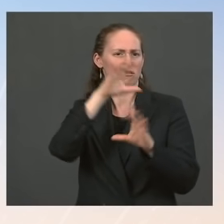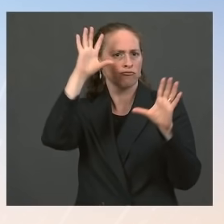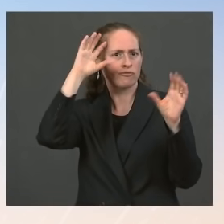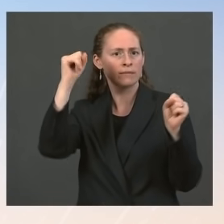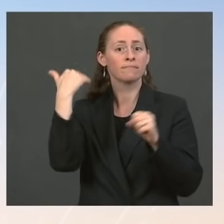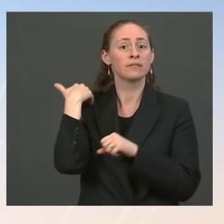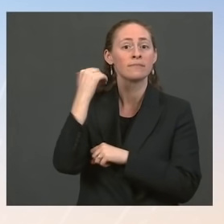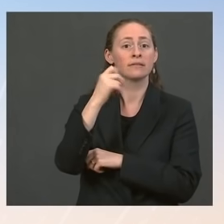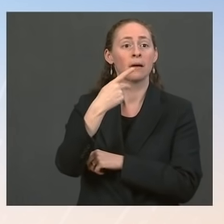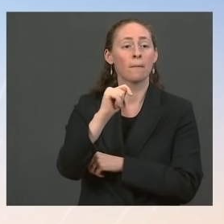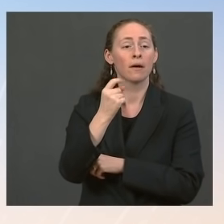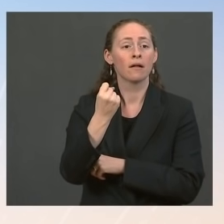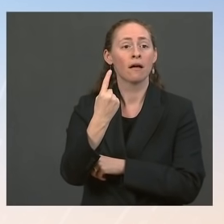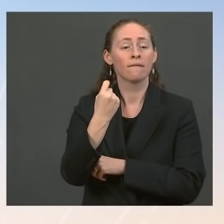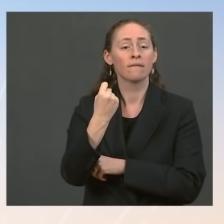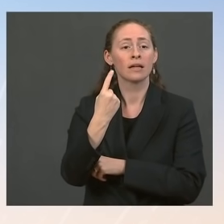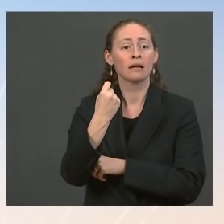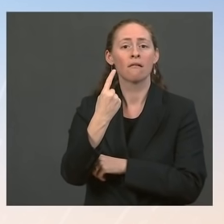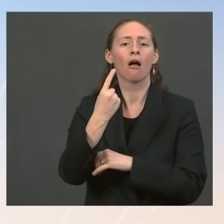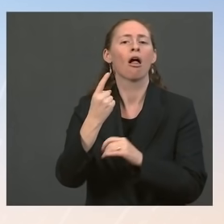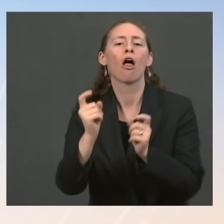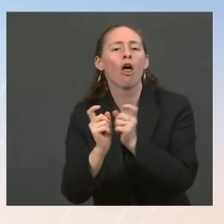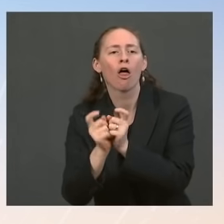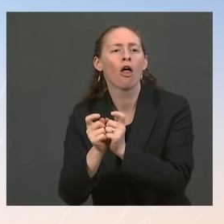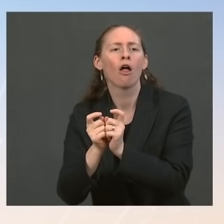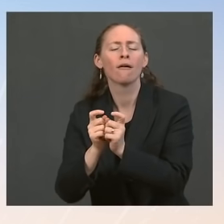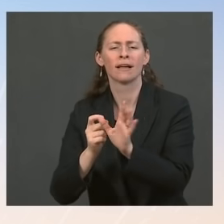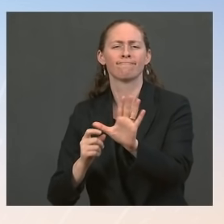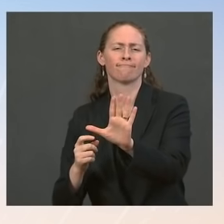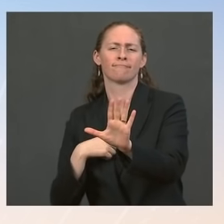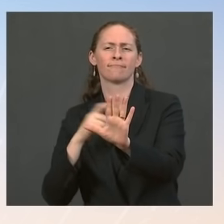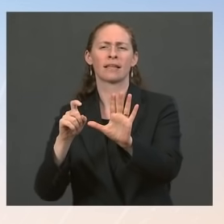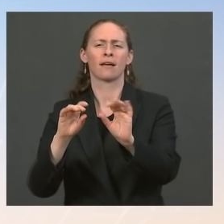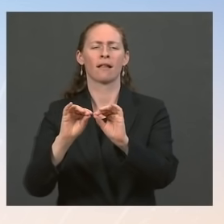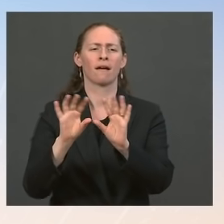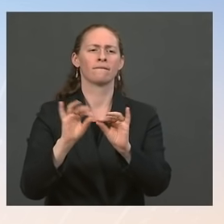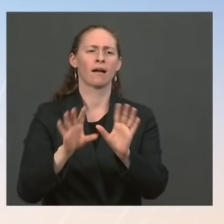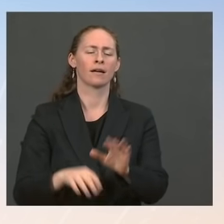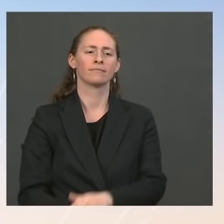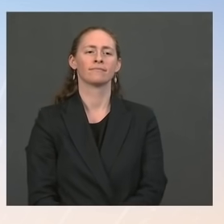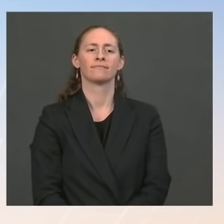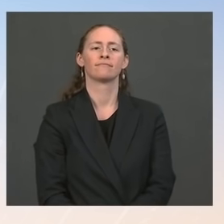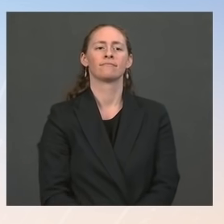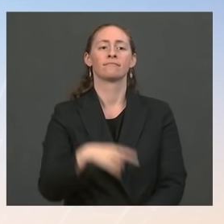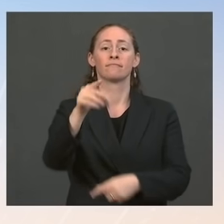General Milley indicated that that was a mistake. Ms. Psaki: Well, to be clear, we had a May 1st timeline with no plan --